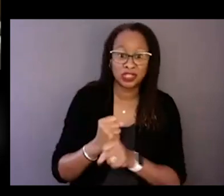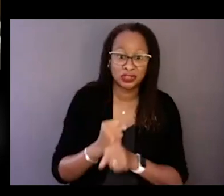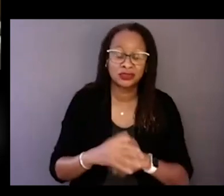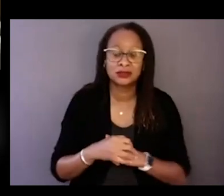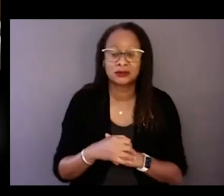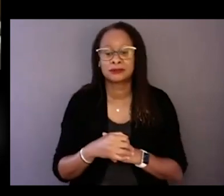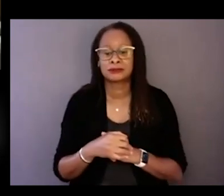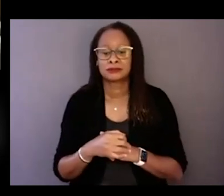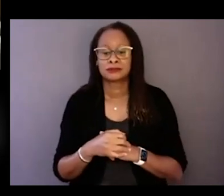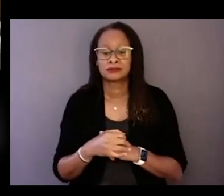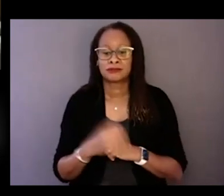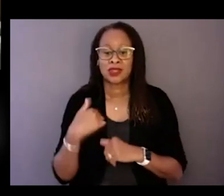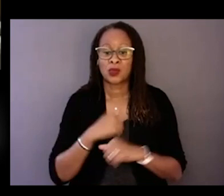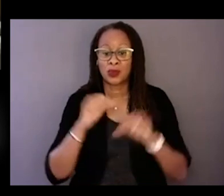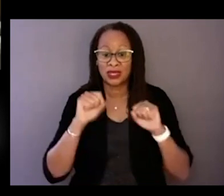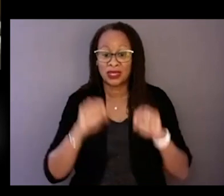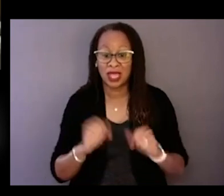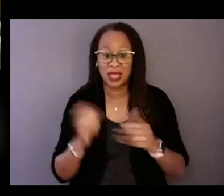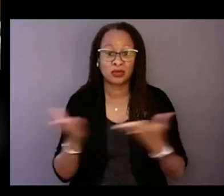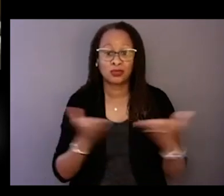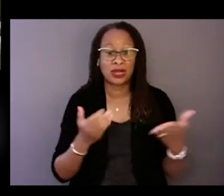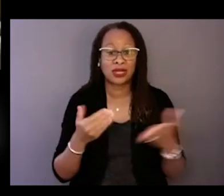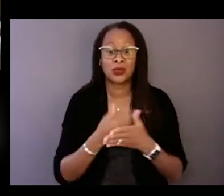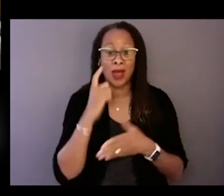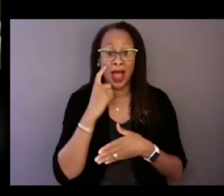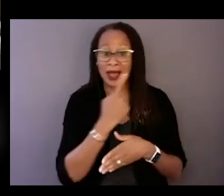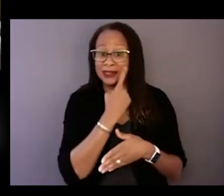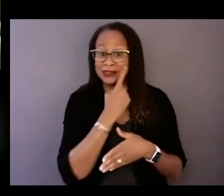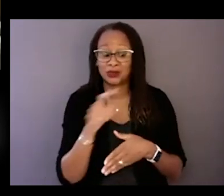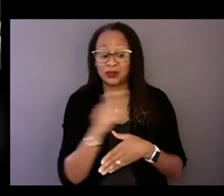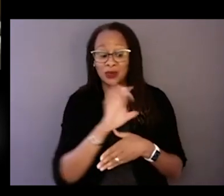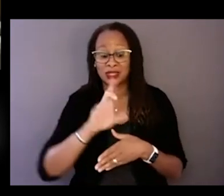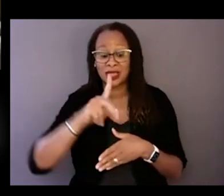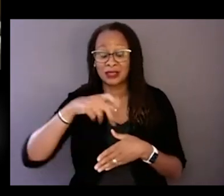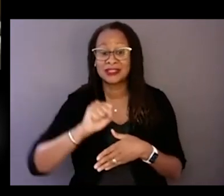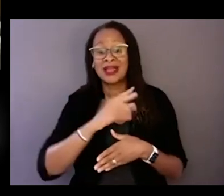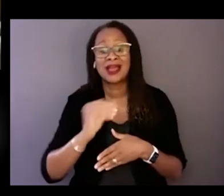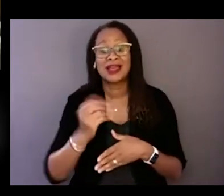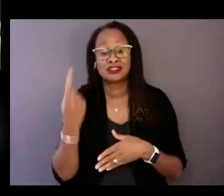and really that we are able to bring fresh eyes to those clips and understand the evident misogyny